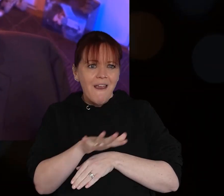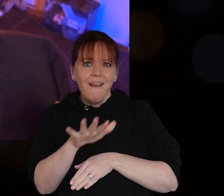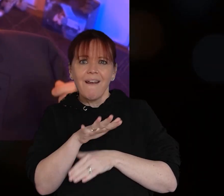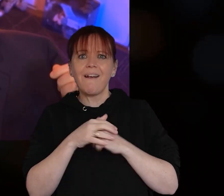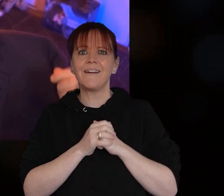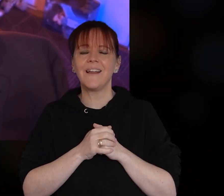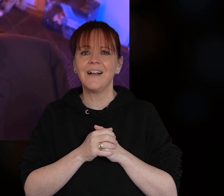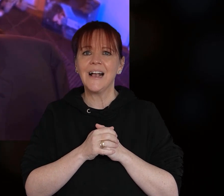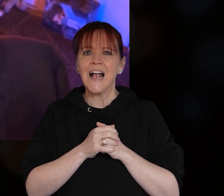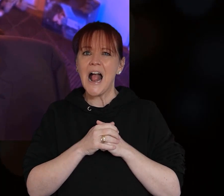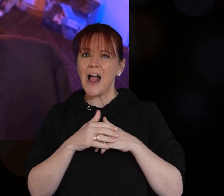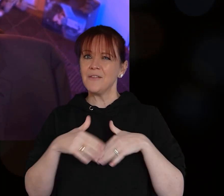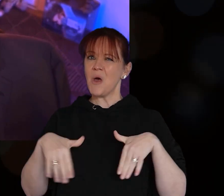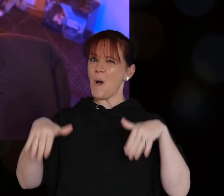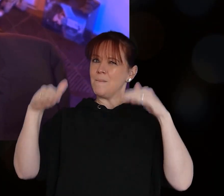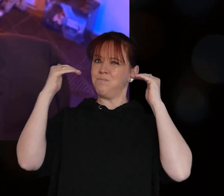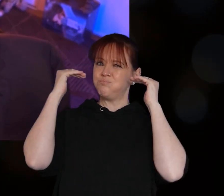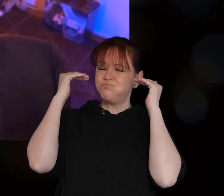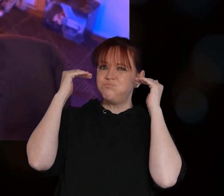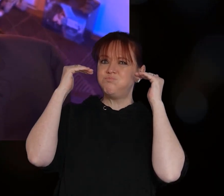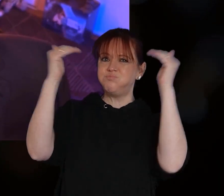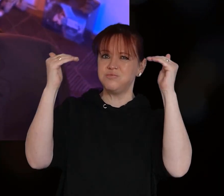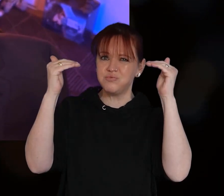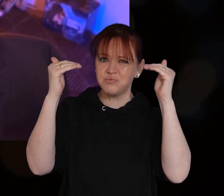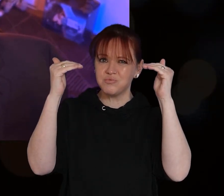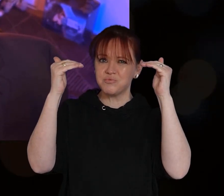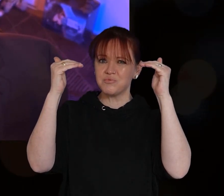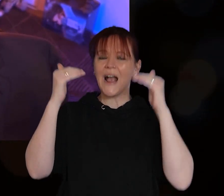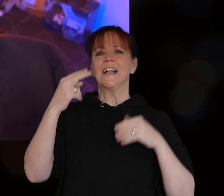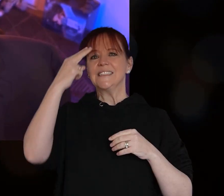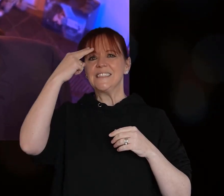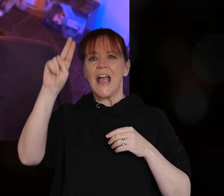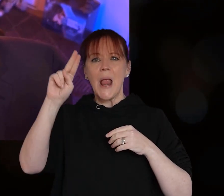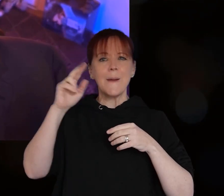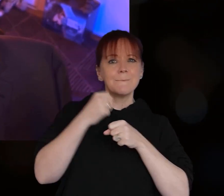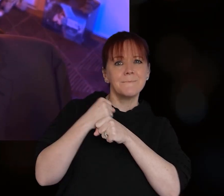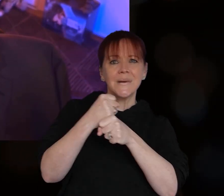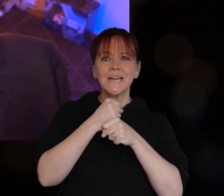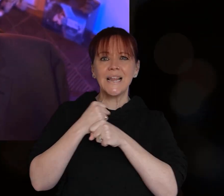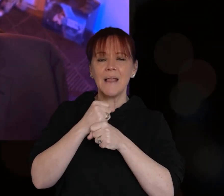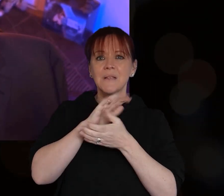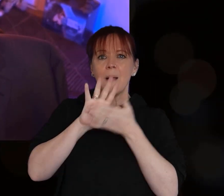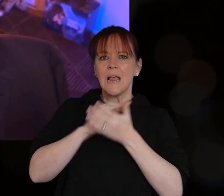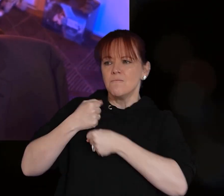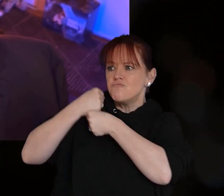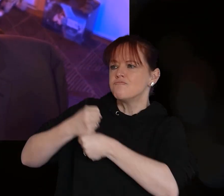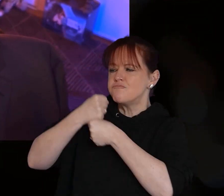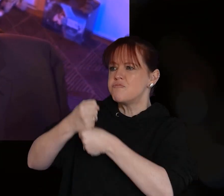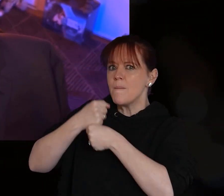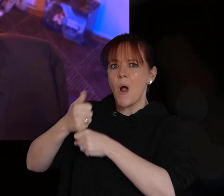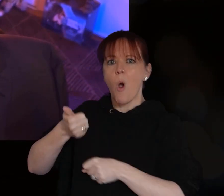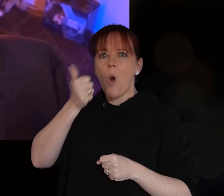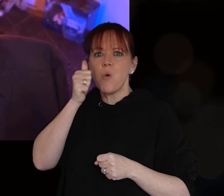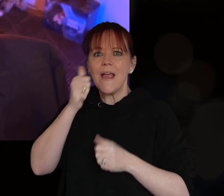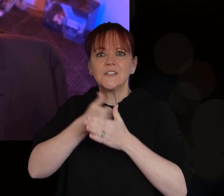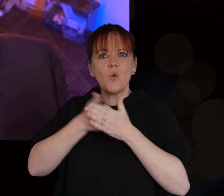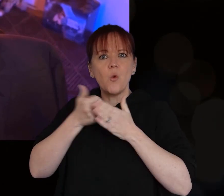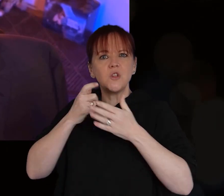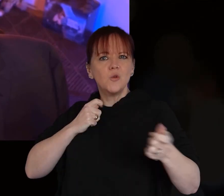and the high visibility of big name games means they act as a catalyst too, raising awareness and driving change across the industry.